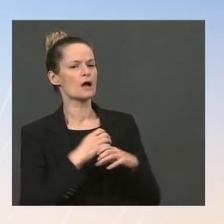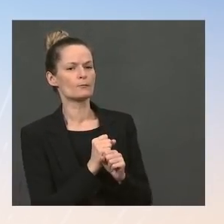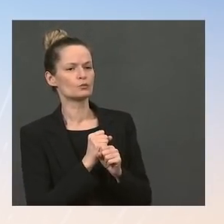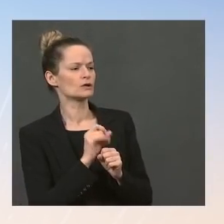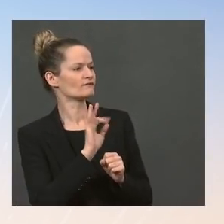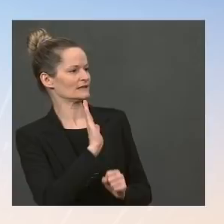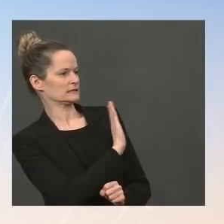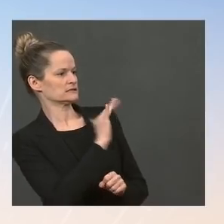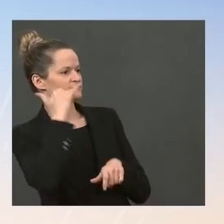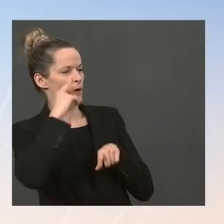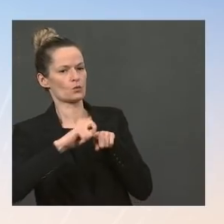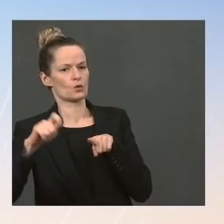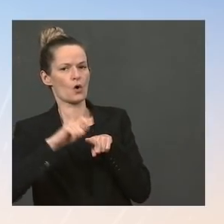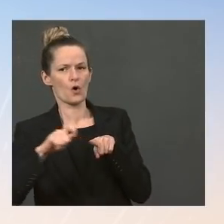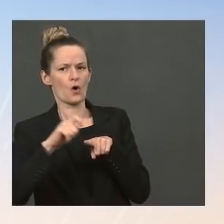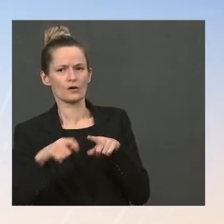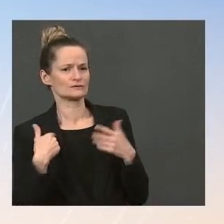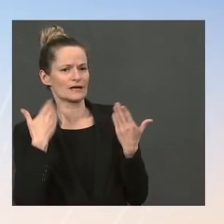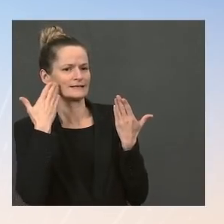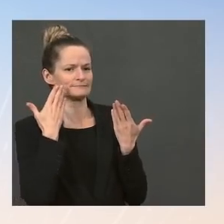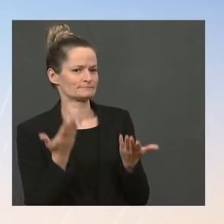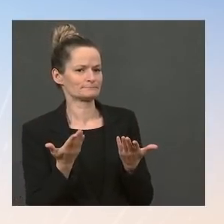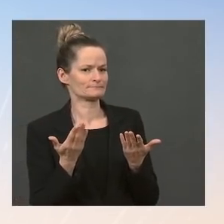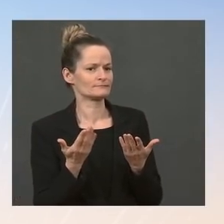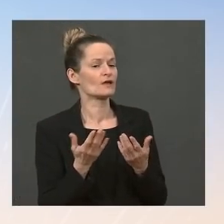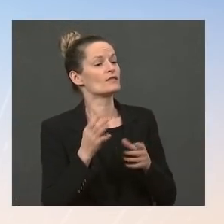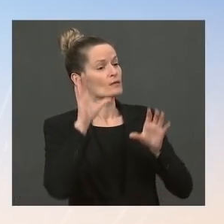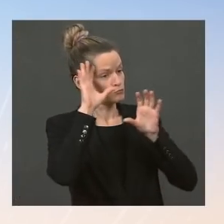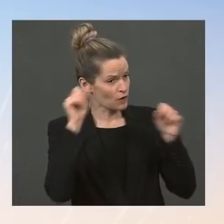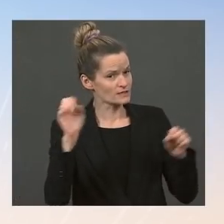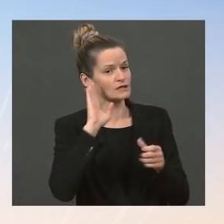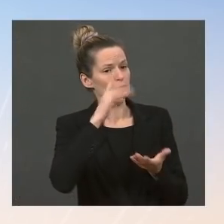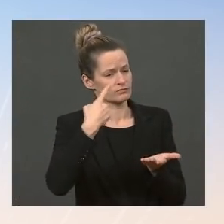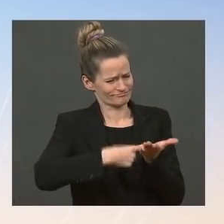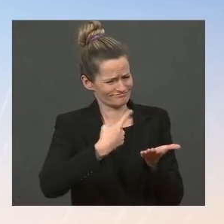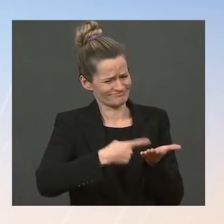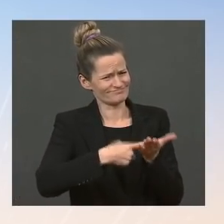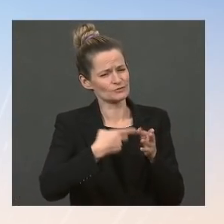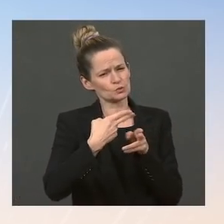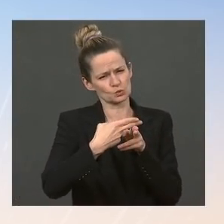the President will speak at a high level soon. But we are engaged closely -- and we were engaged,